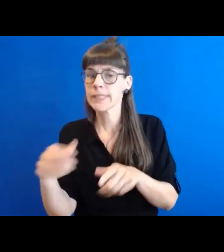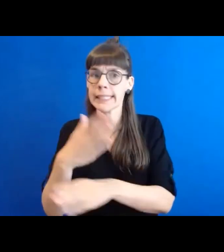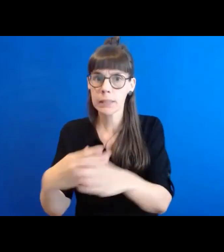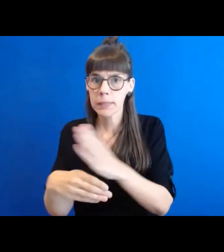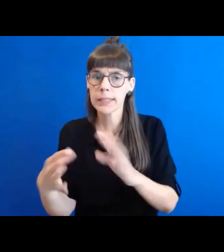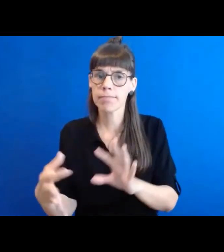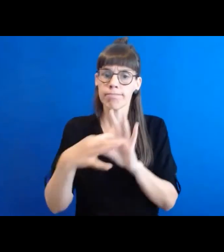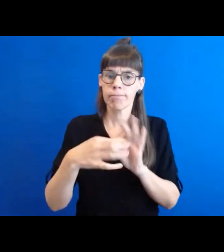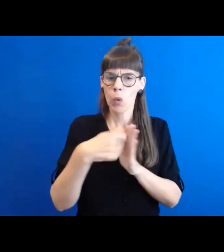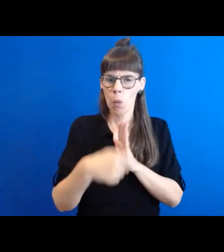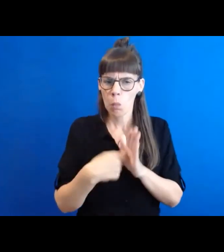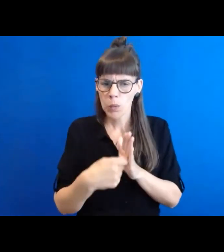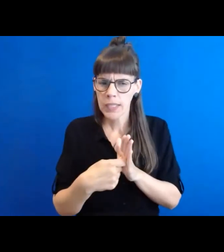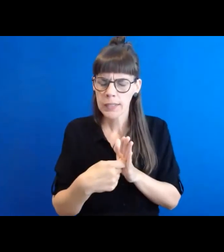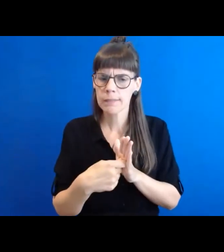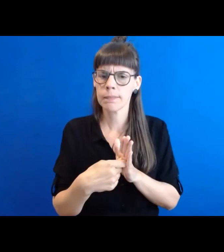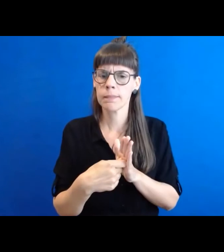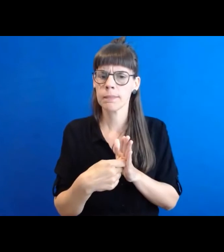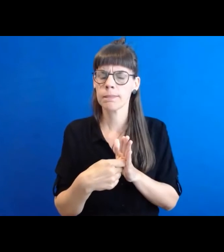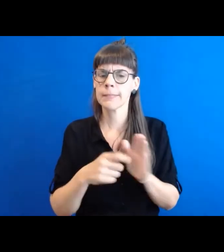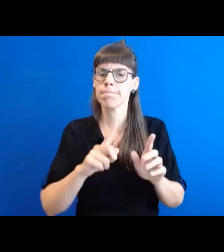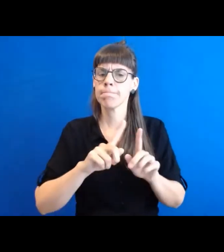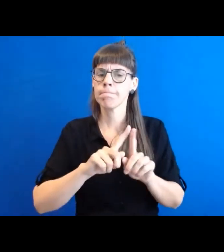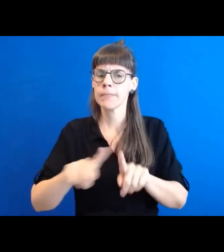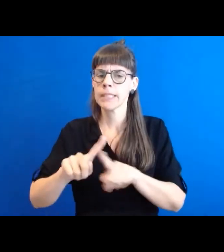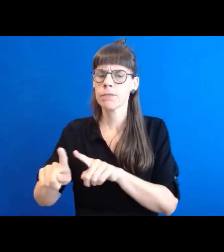in 2020 but other disability organizations working